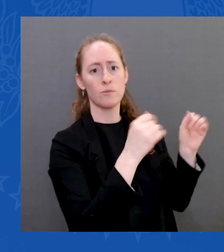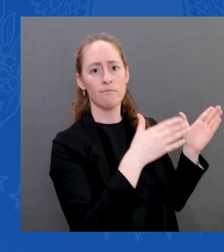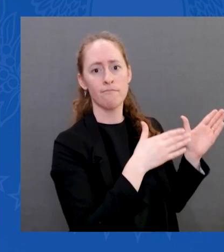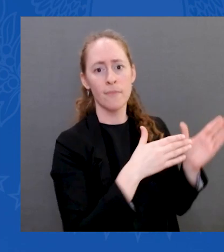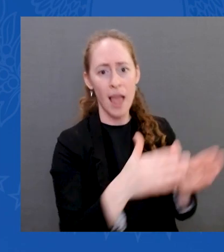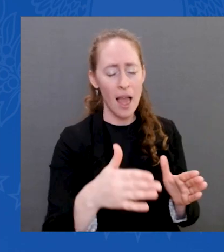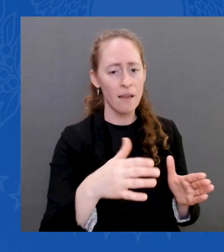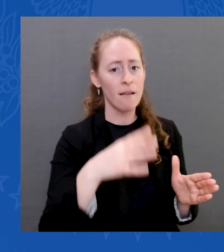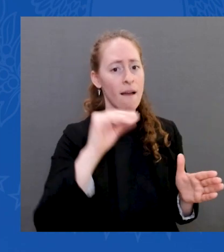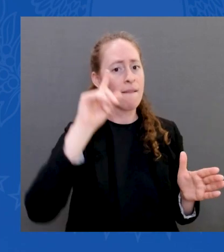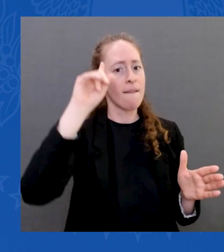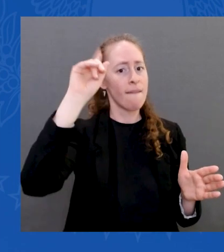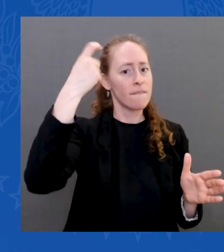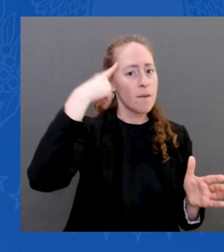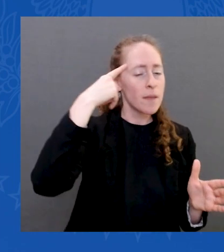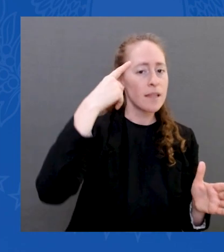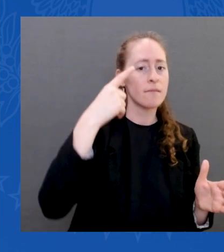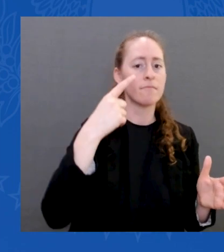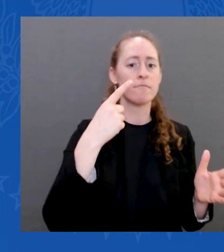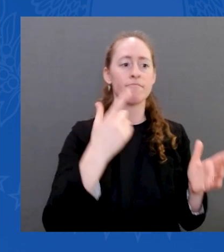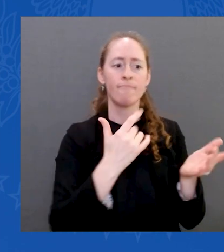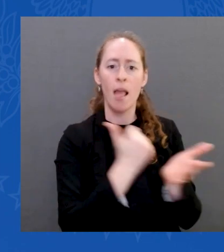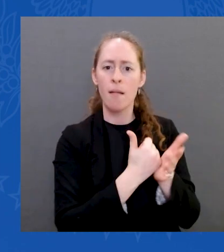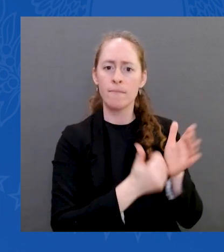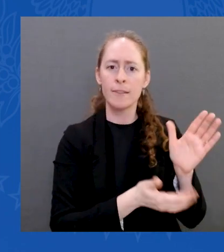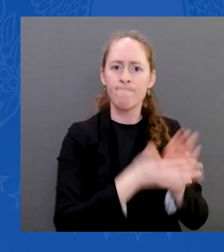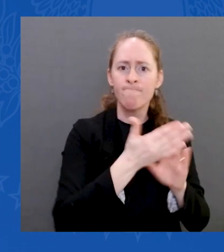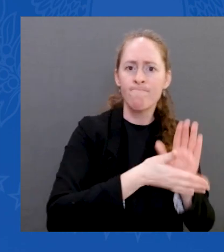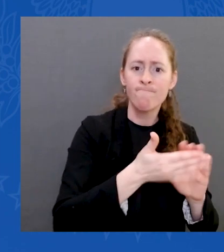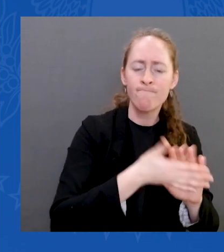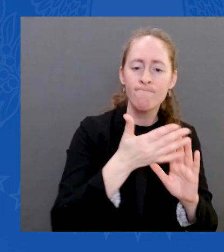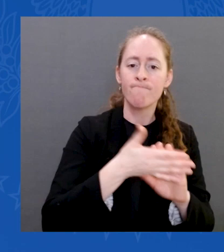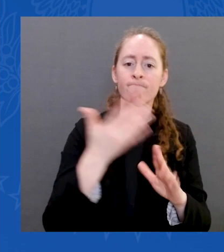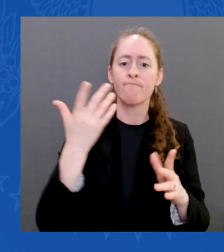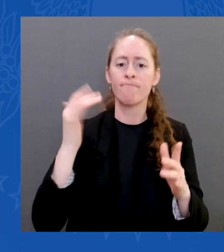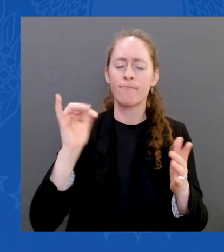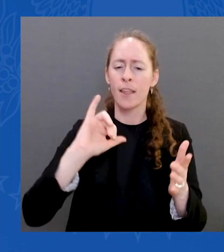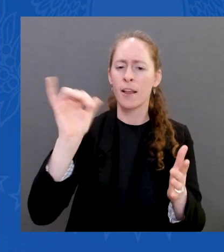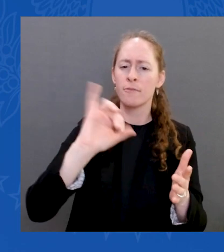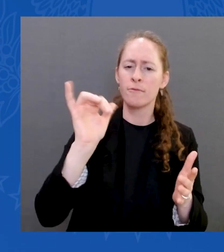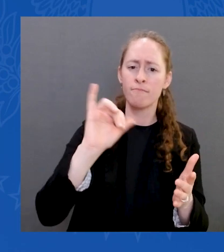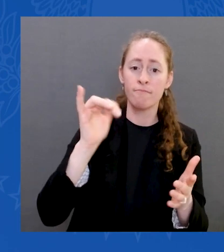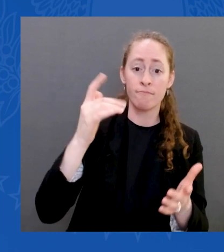were able to add a record 279,000 new educators in 2021 --